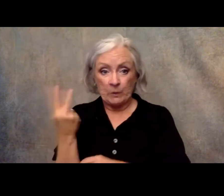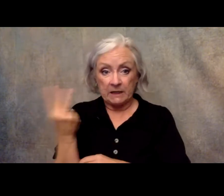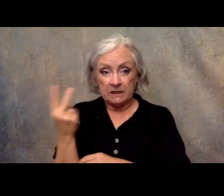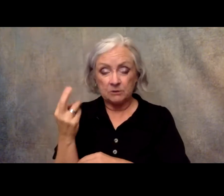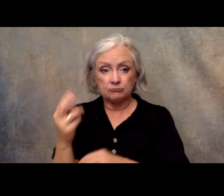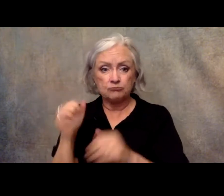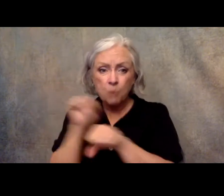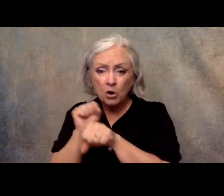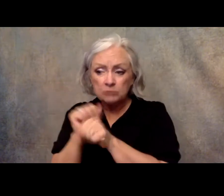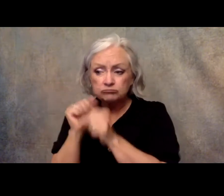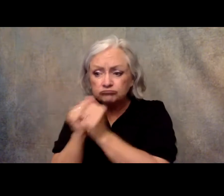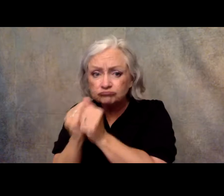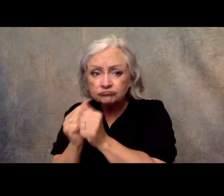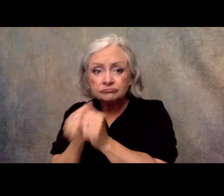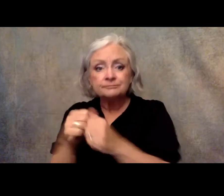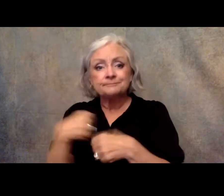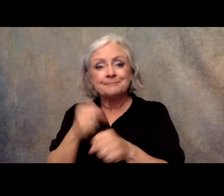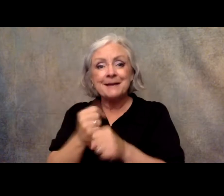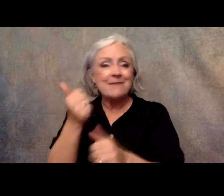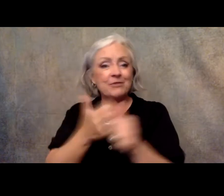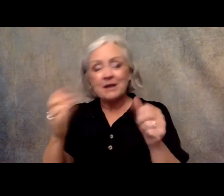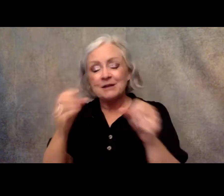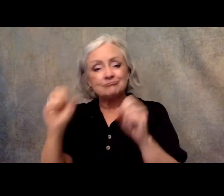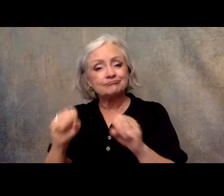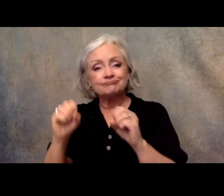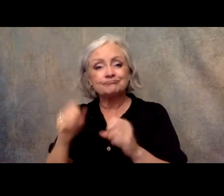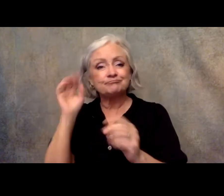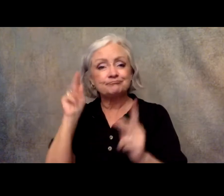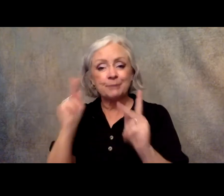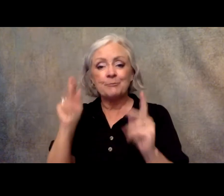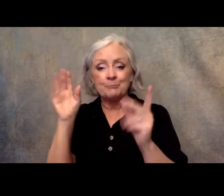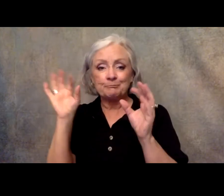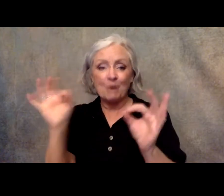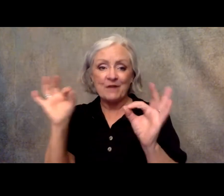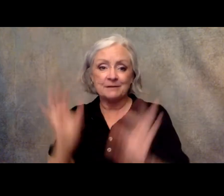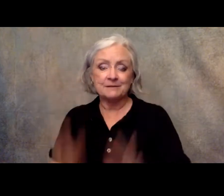visual dreams come true. [Tiffany] So for those of you who are watching or recording,